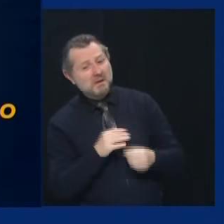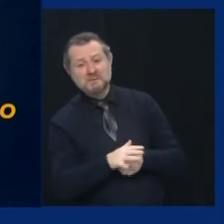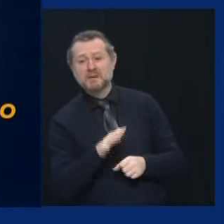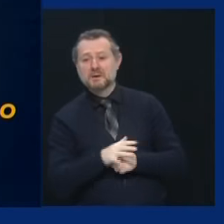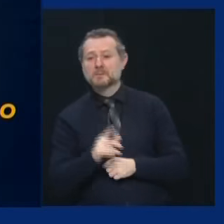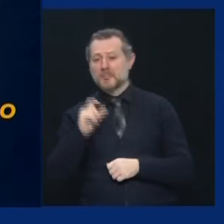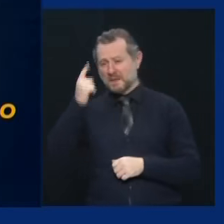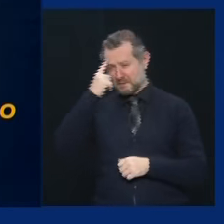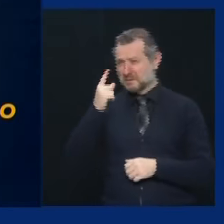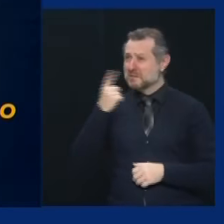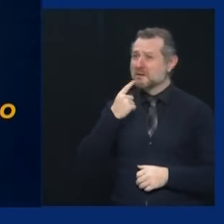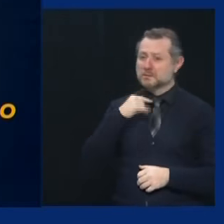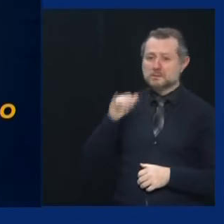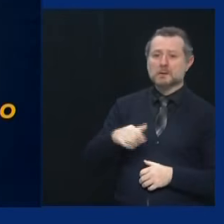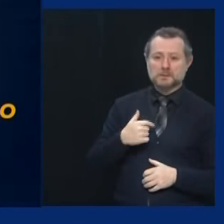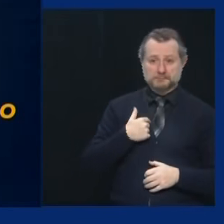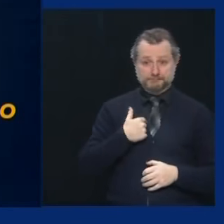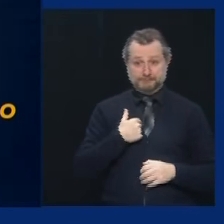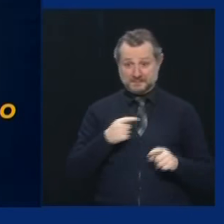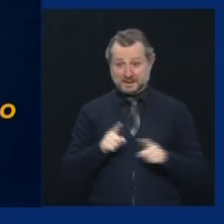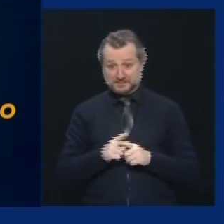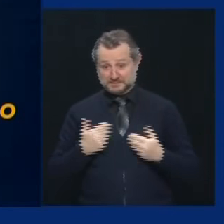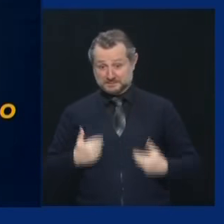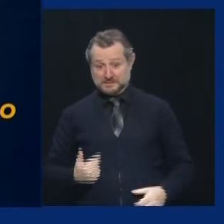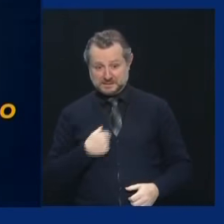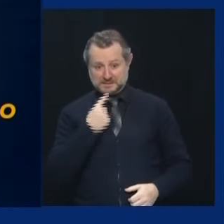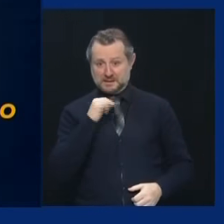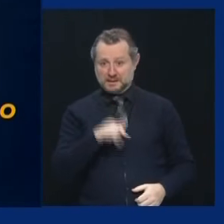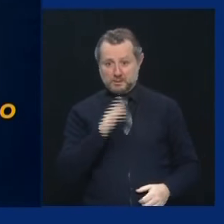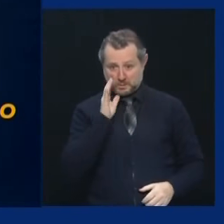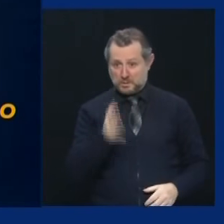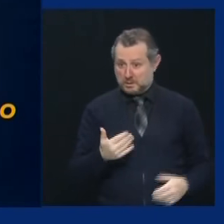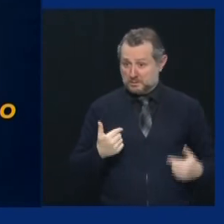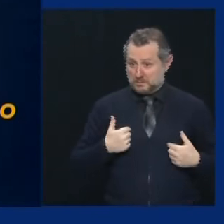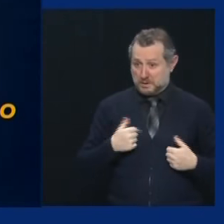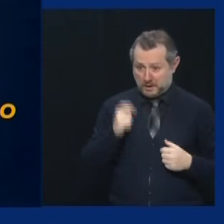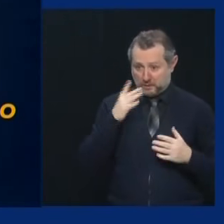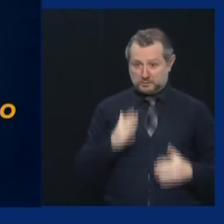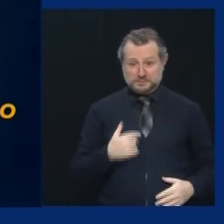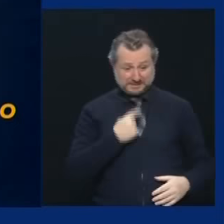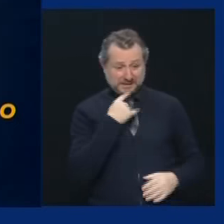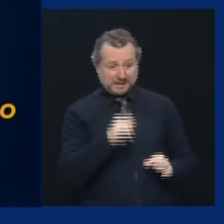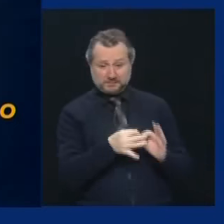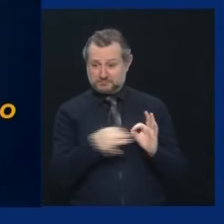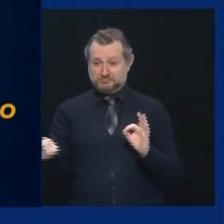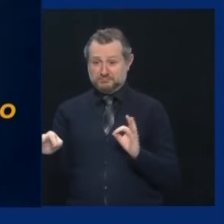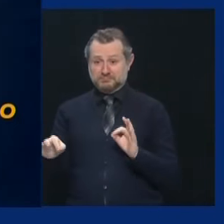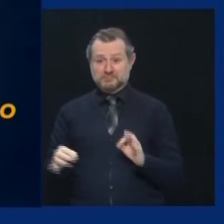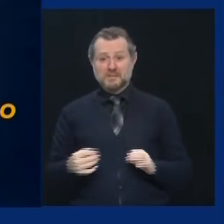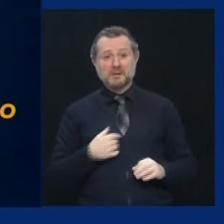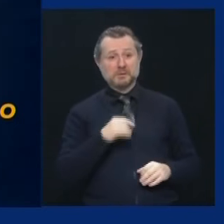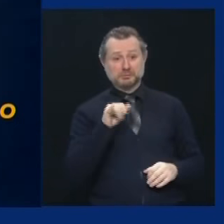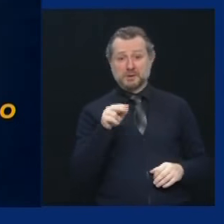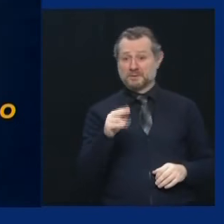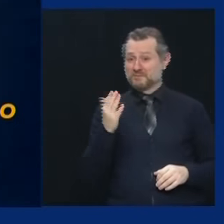HIGHEST AT 51% CAPACITY AND